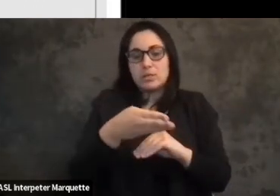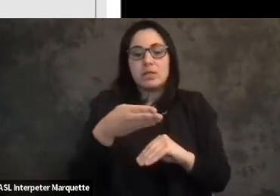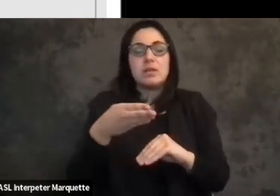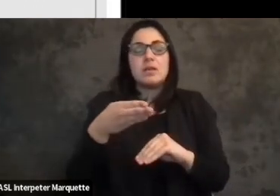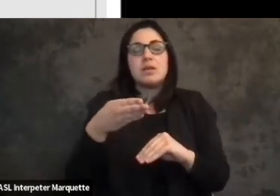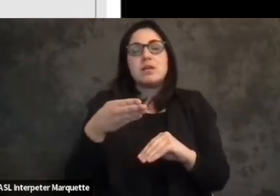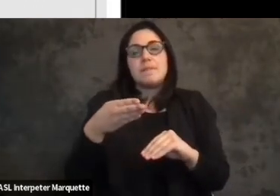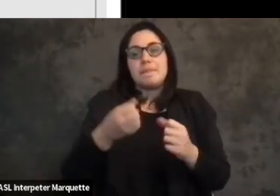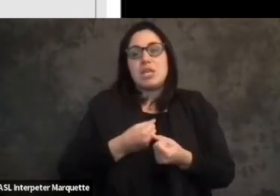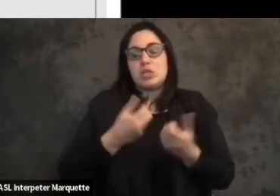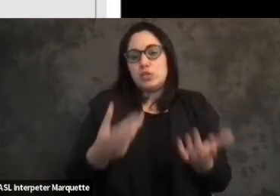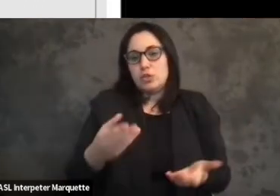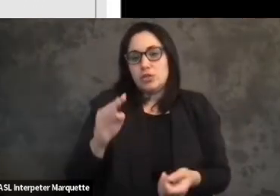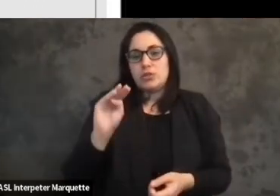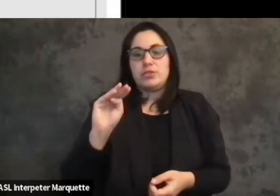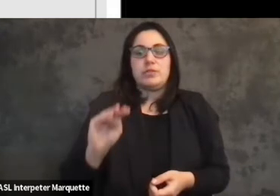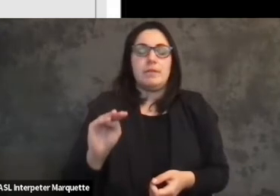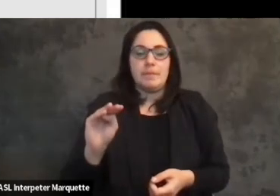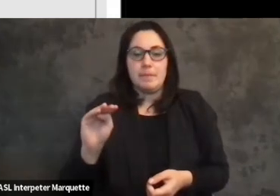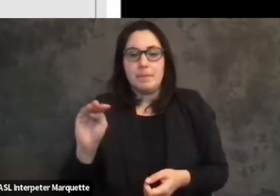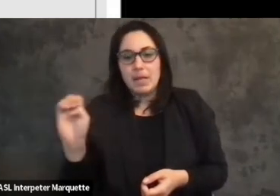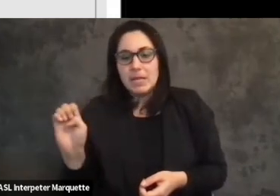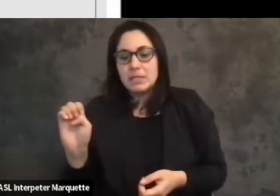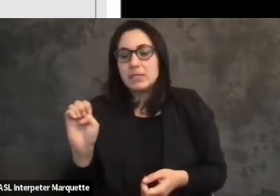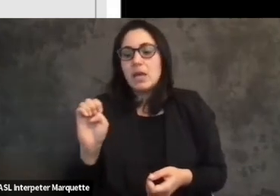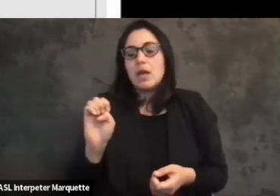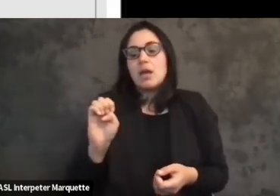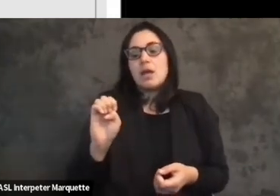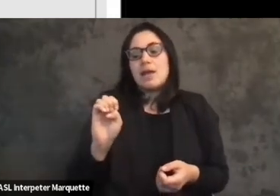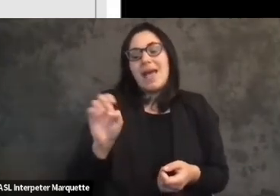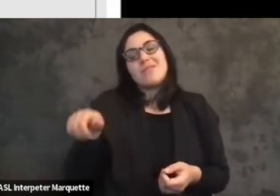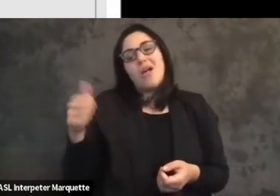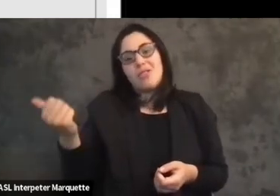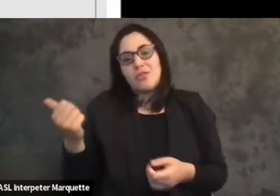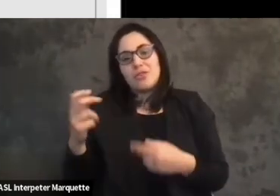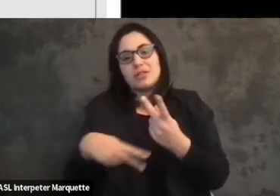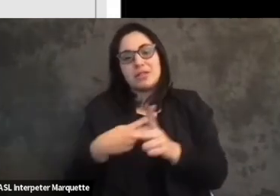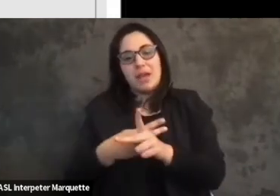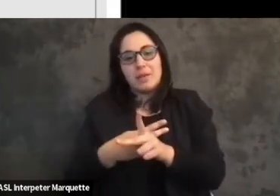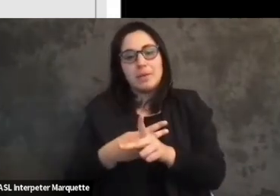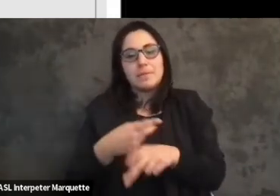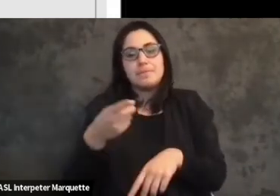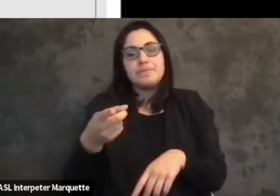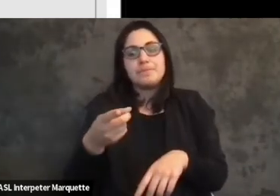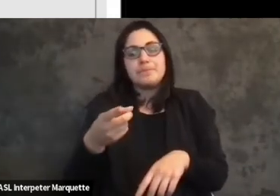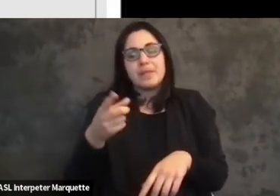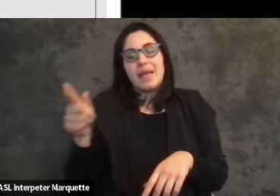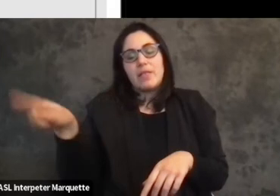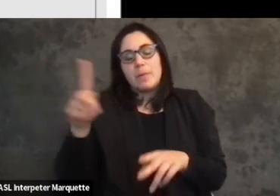that backfires and I do get the post exertion malaise and other symptoms that other people